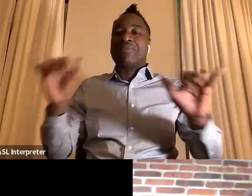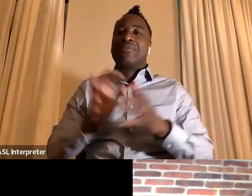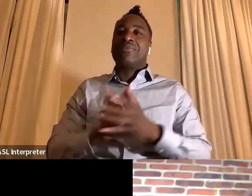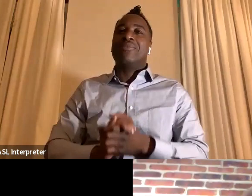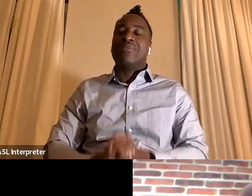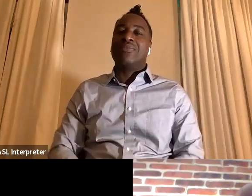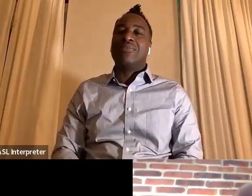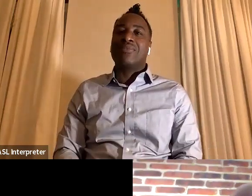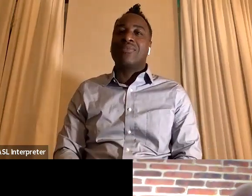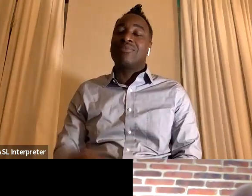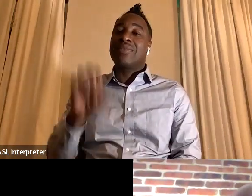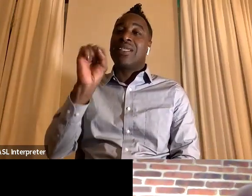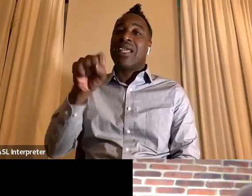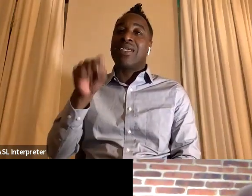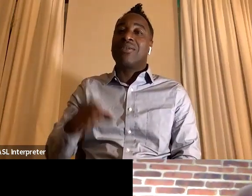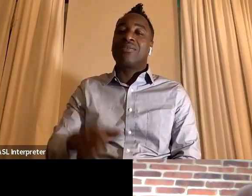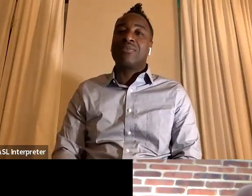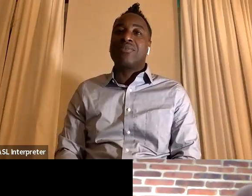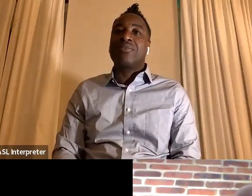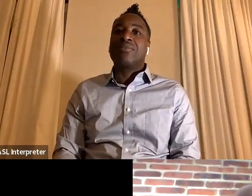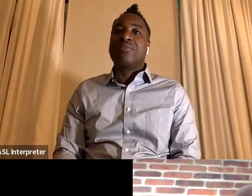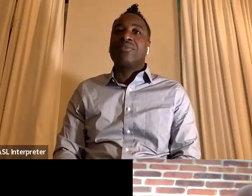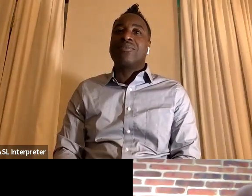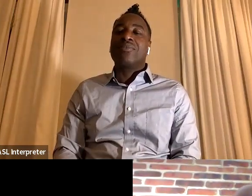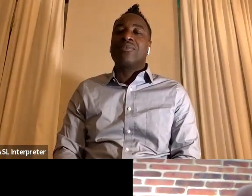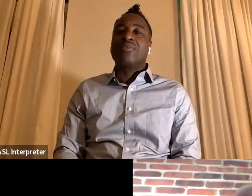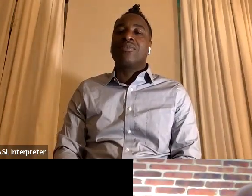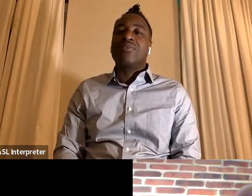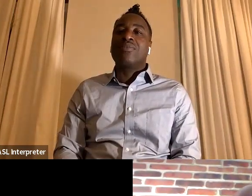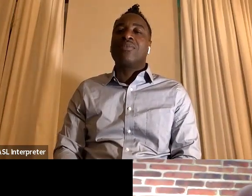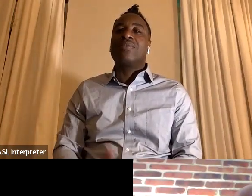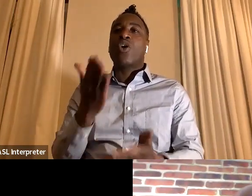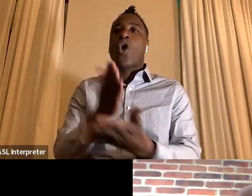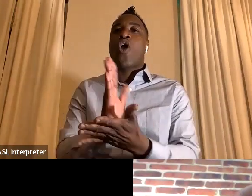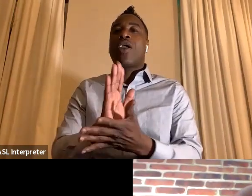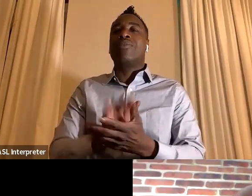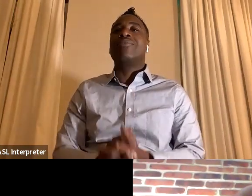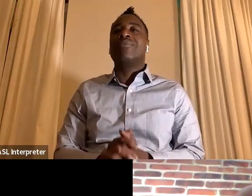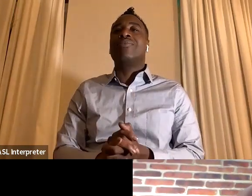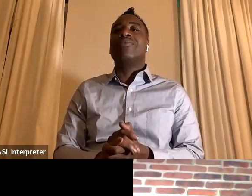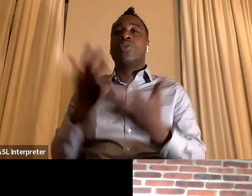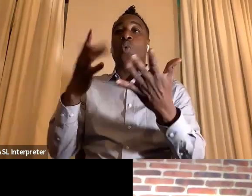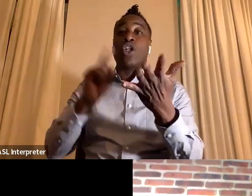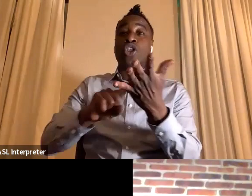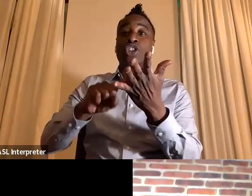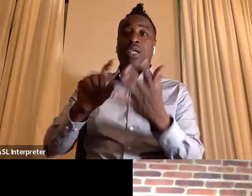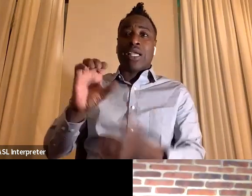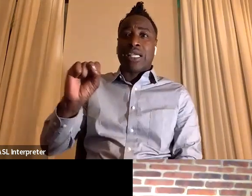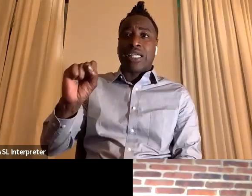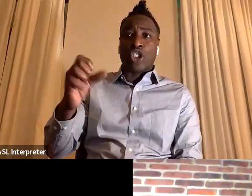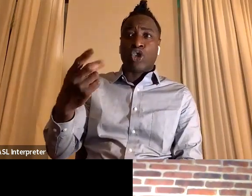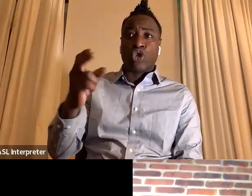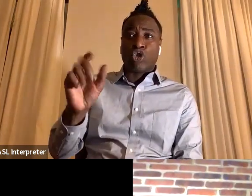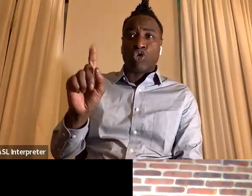Yeah. All right. And just wanting to check in shoulder. Were you able to share your piece?